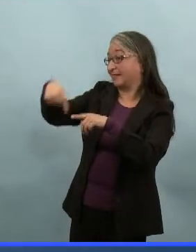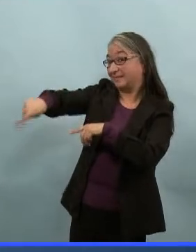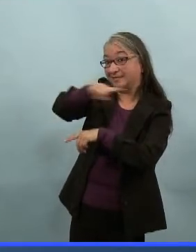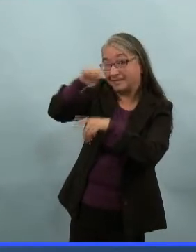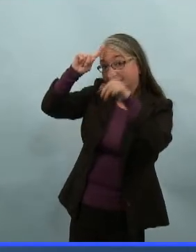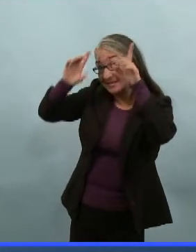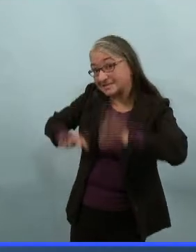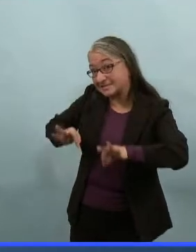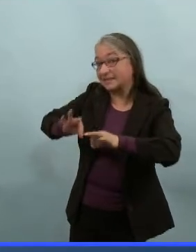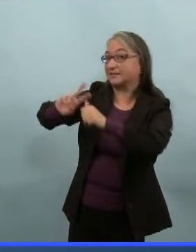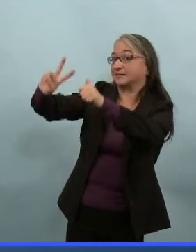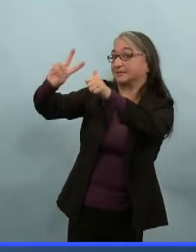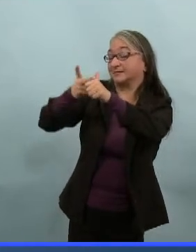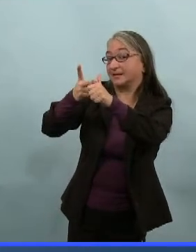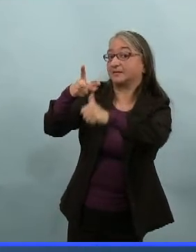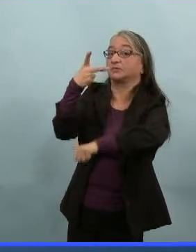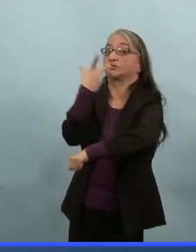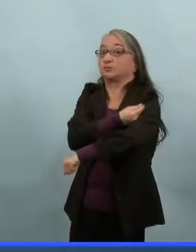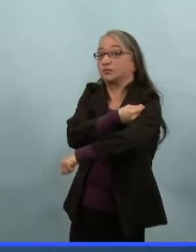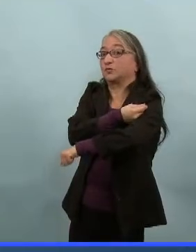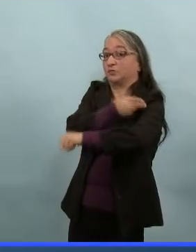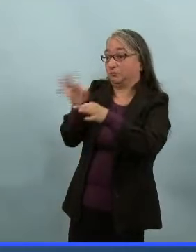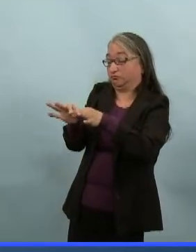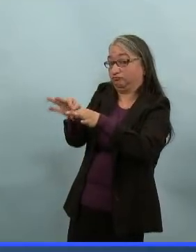is there being some guidance being prepared for those medical professionals